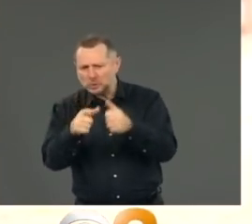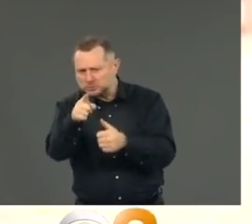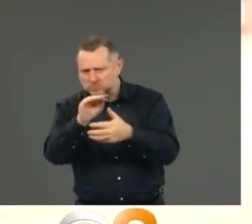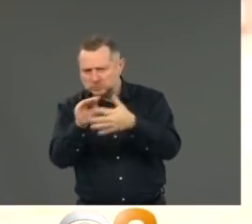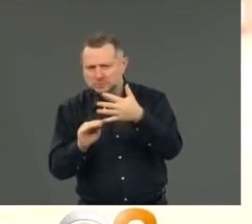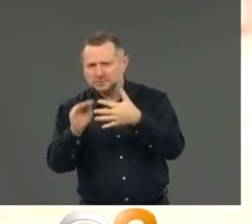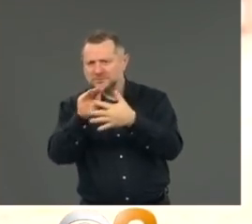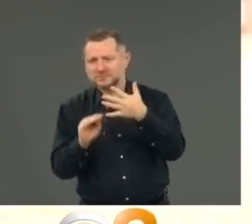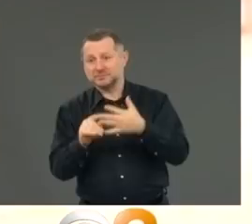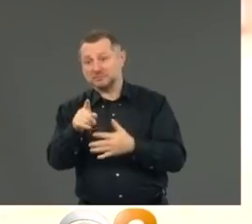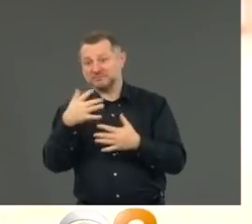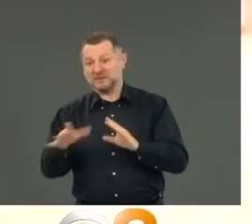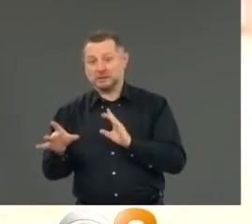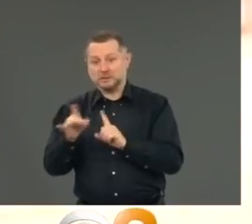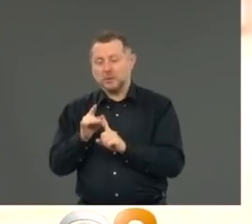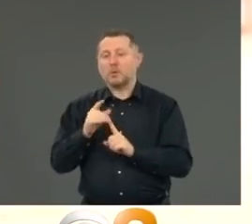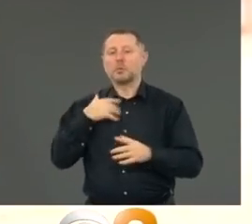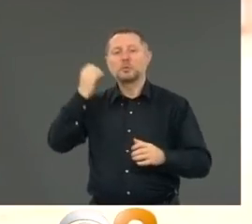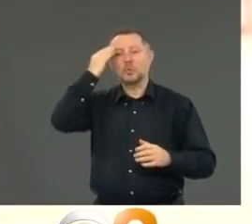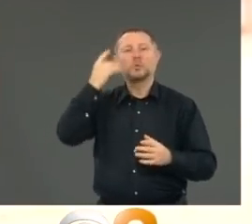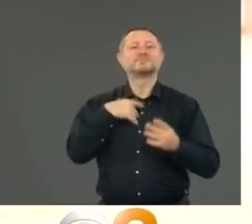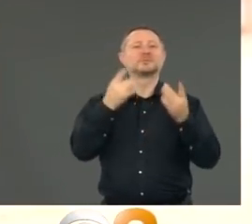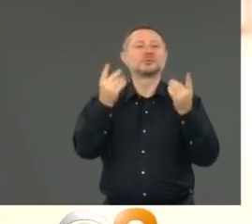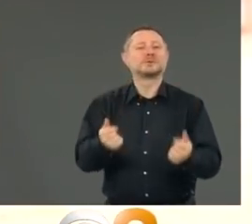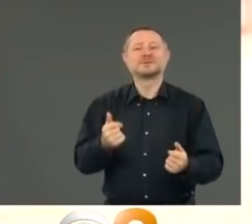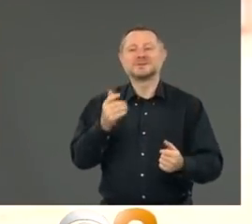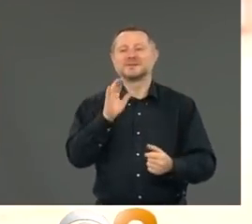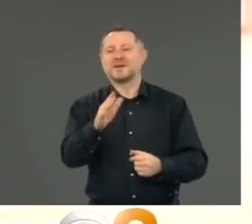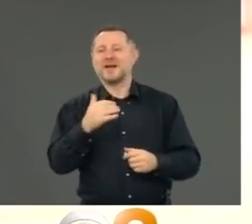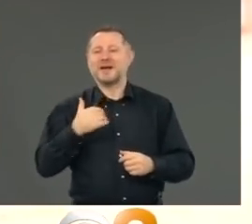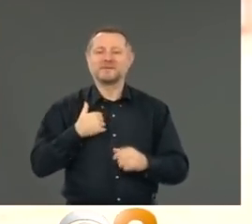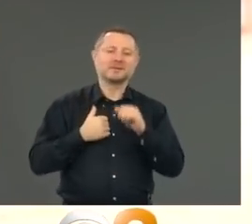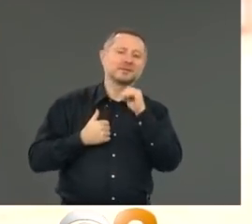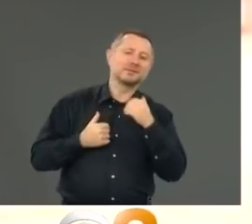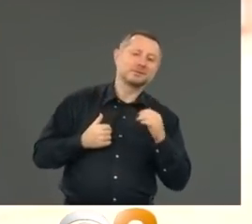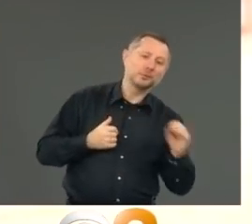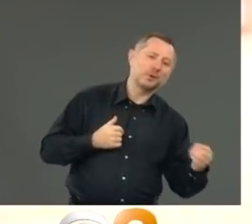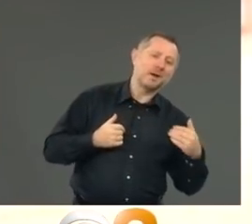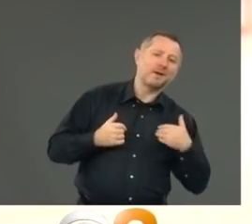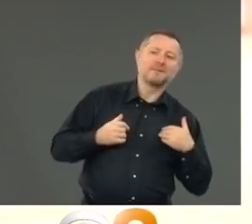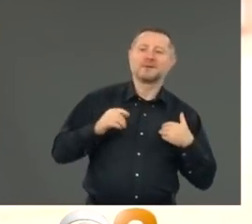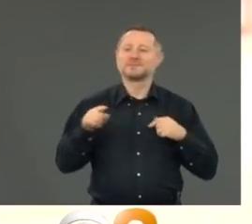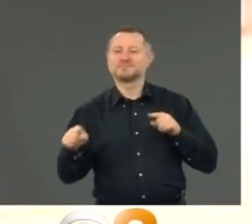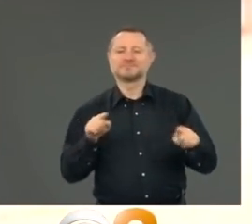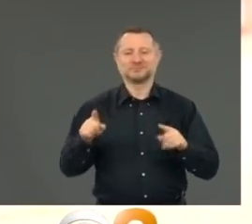WITH THE COVID POSITIVE PERSON, GO TO THE FRONT OF THE LINE BECAUSE WE ARE REALLY WORRIED